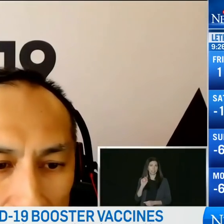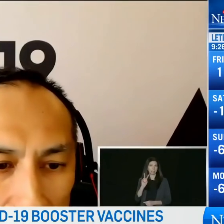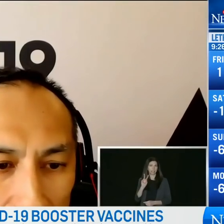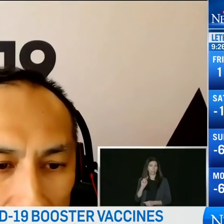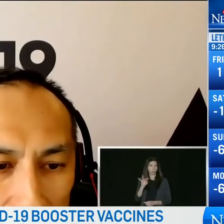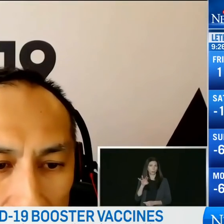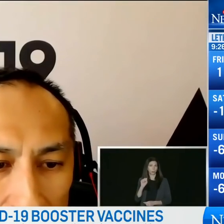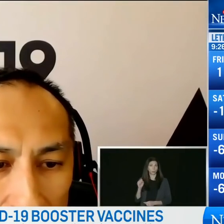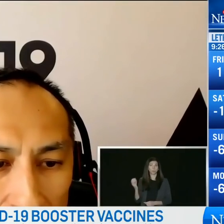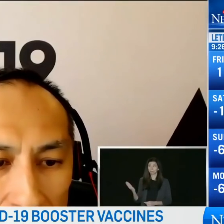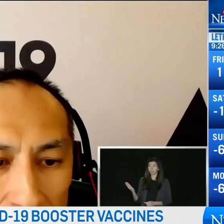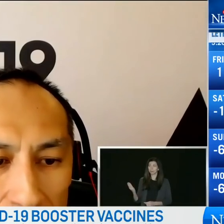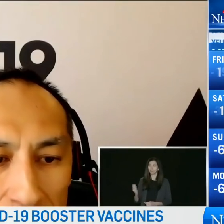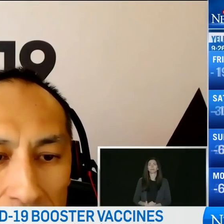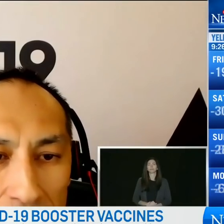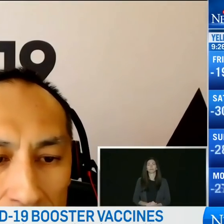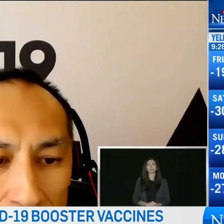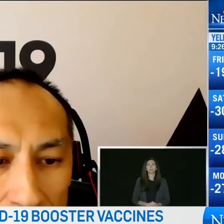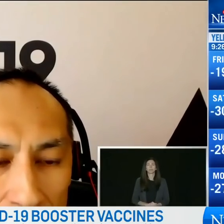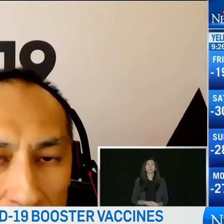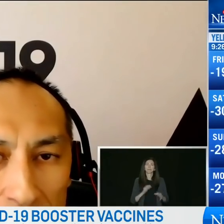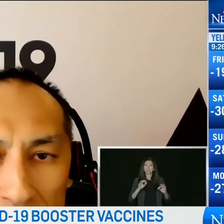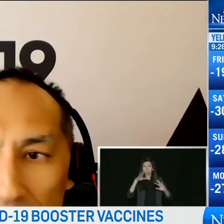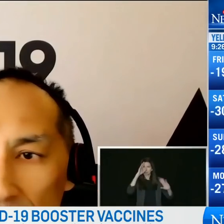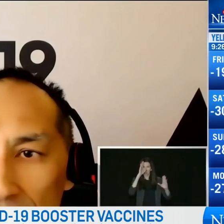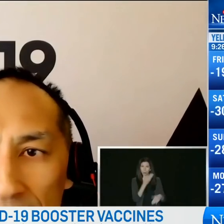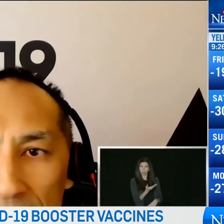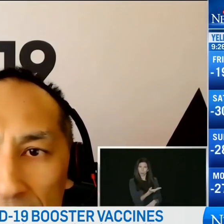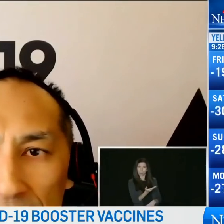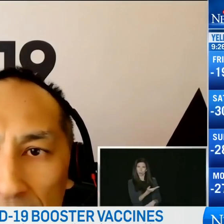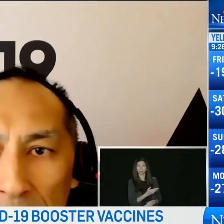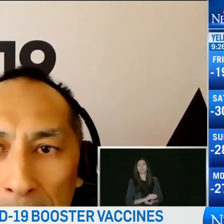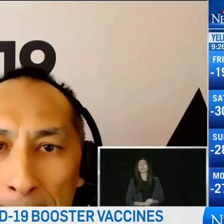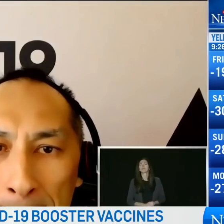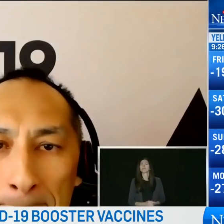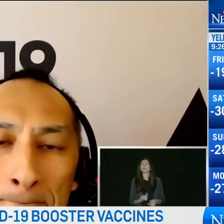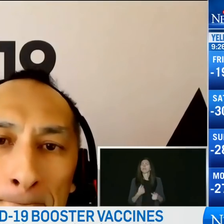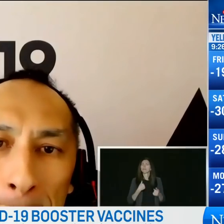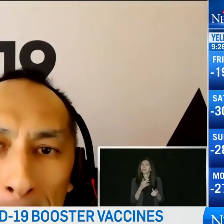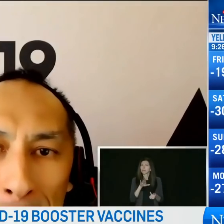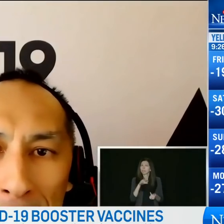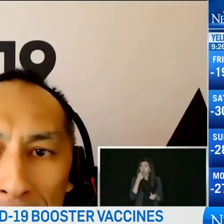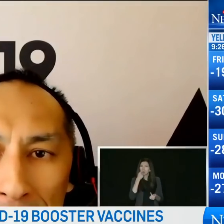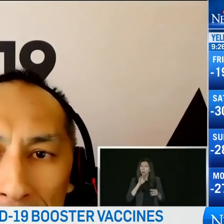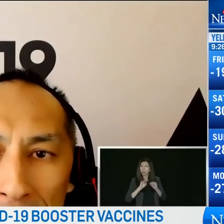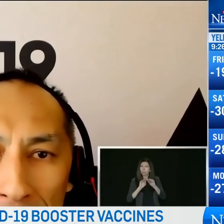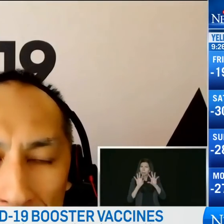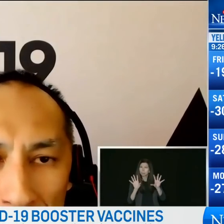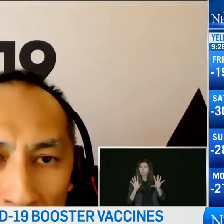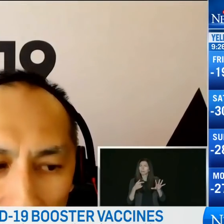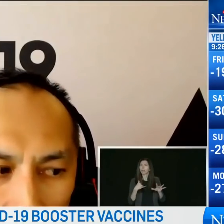THANK YOU. THE NEXT QUESTION IS FROM MCKENZIE GREY FROM CTV NEWS. PLEASE GO AHEAD.